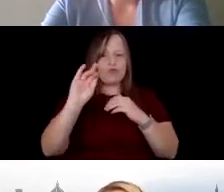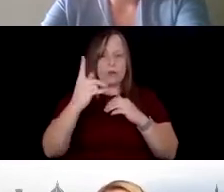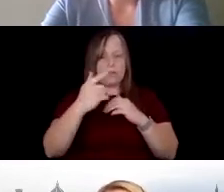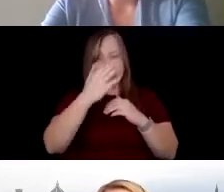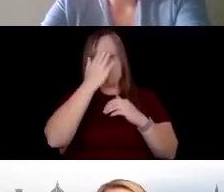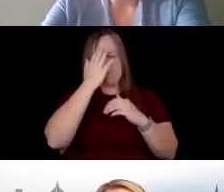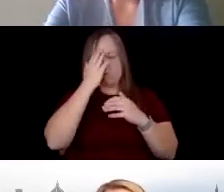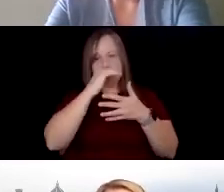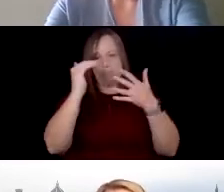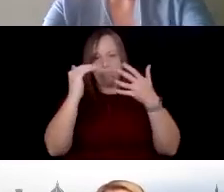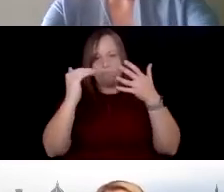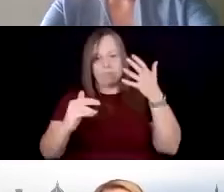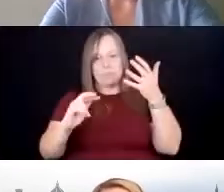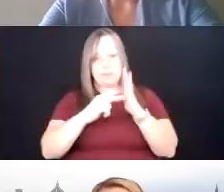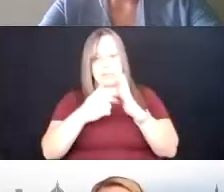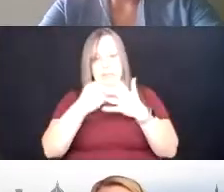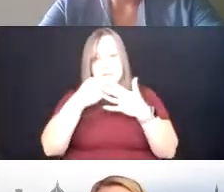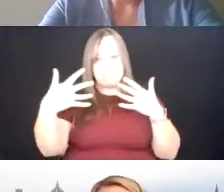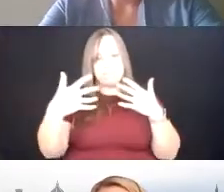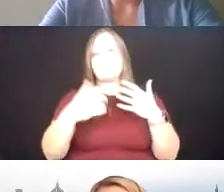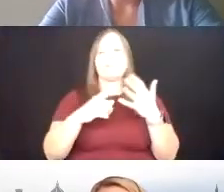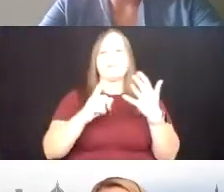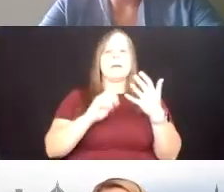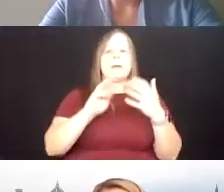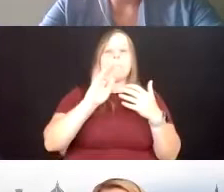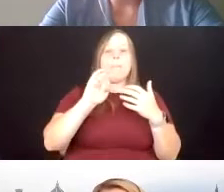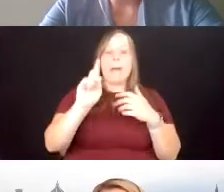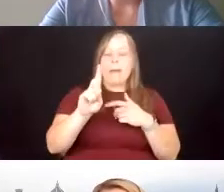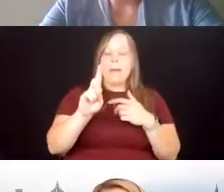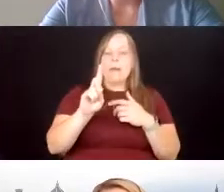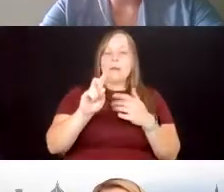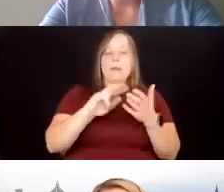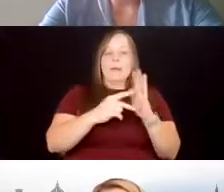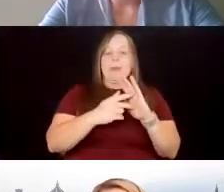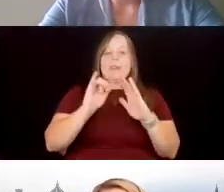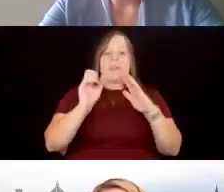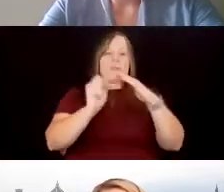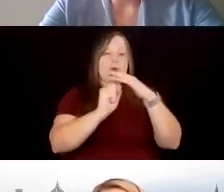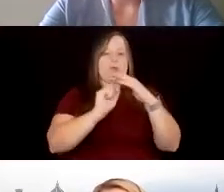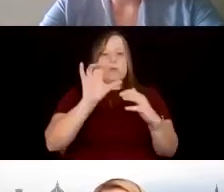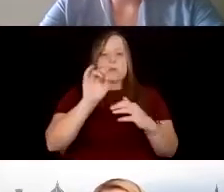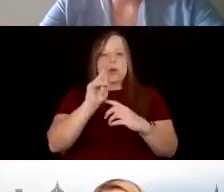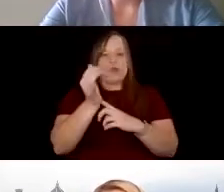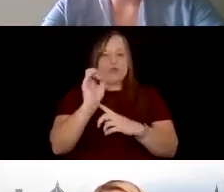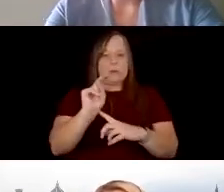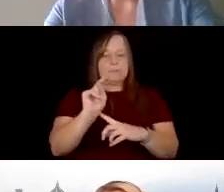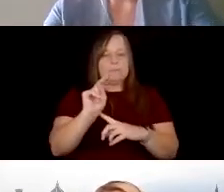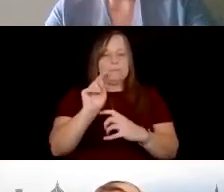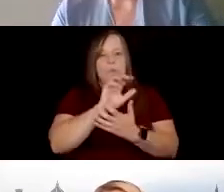of what these definitions mean. A mild TBI is essentially the same thing as a concussion. It is a confused, disoriented state